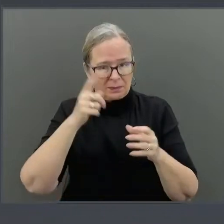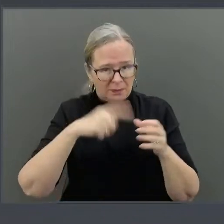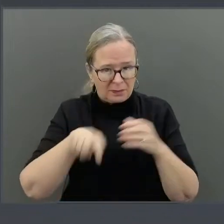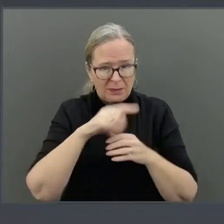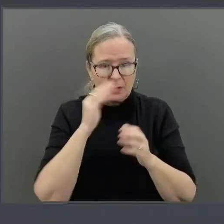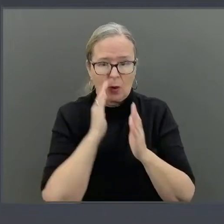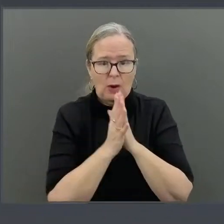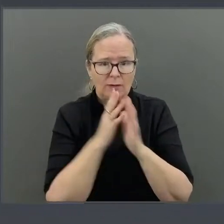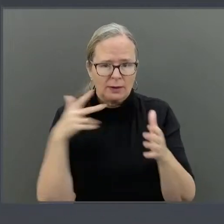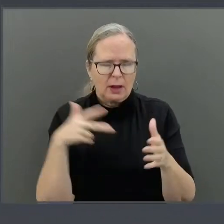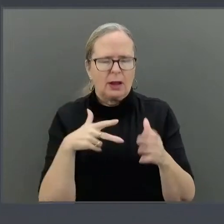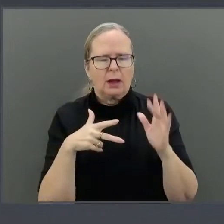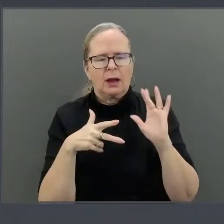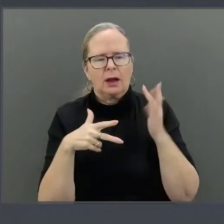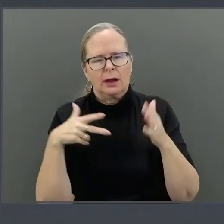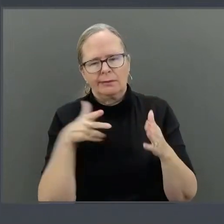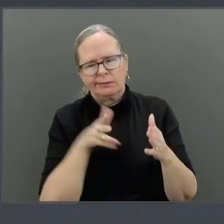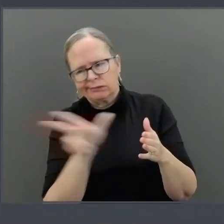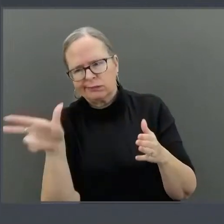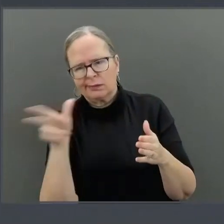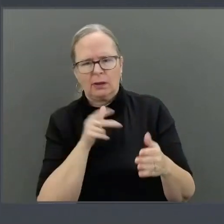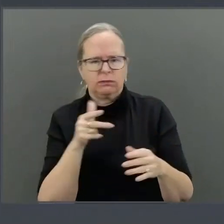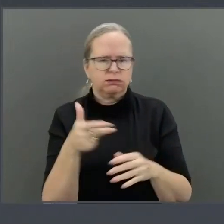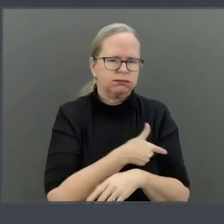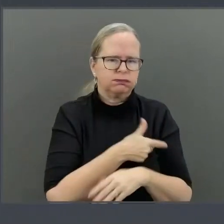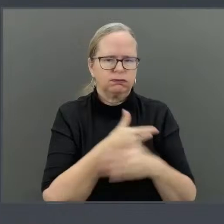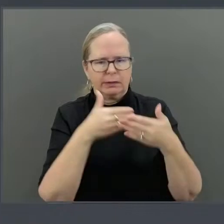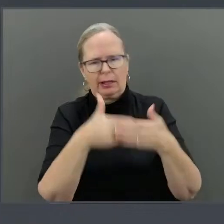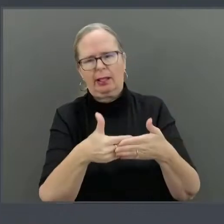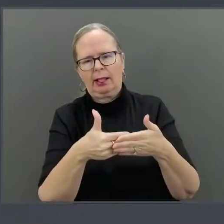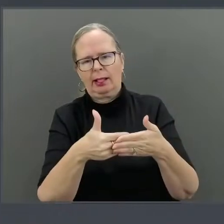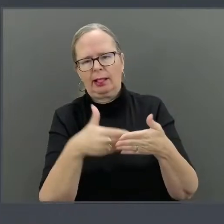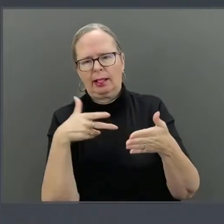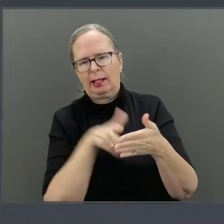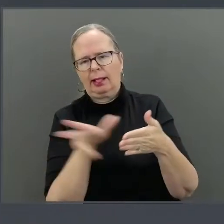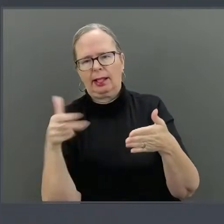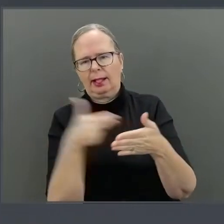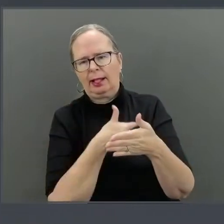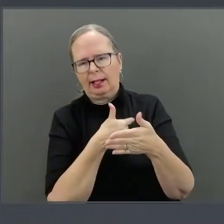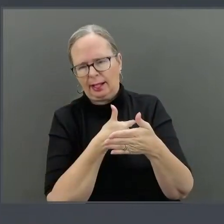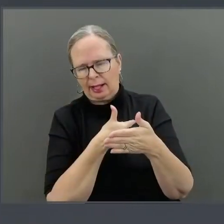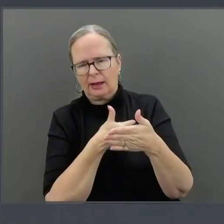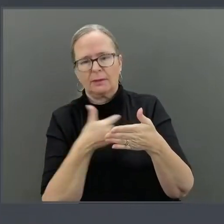and I know this is a big repair job and it's having a big impact on our community I want to